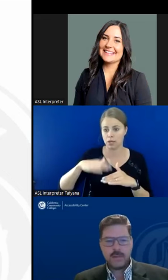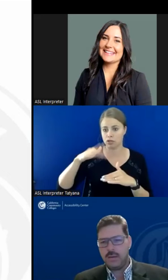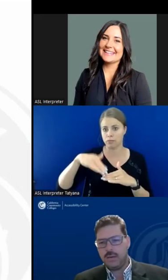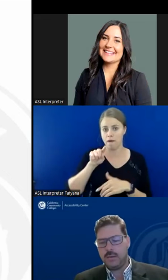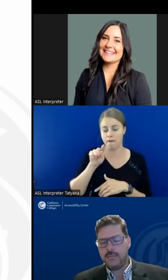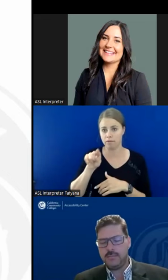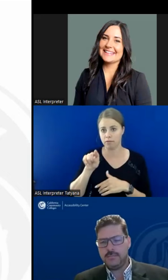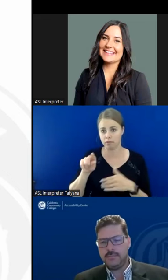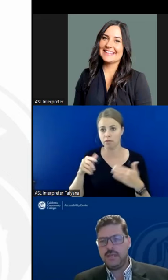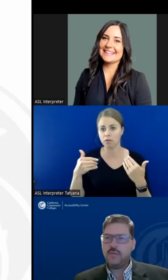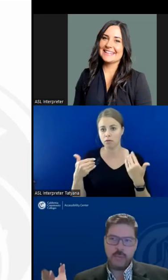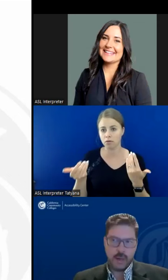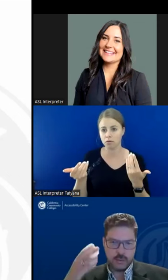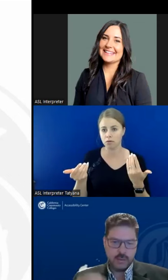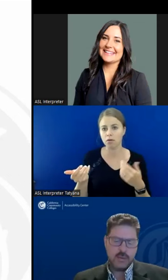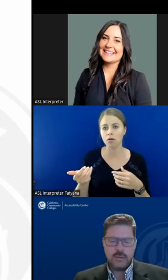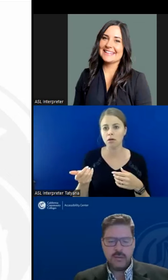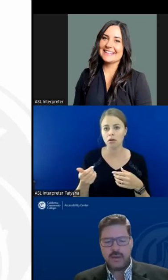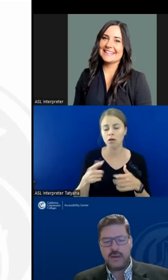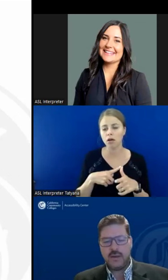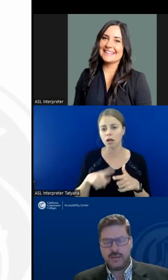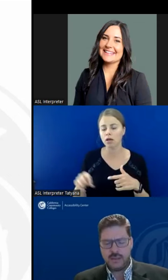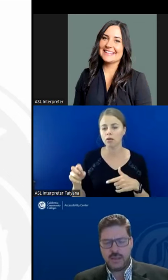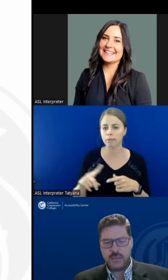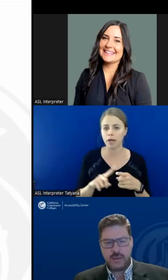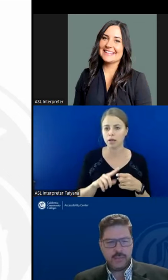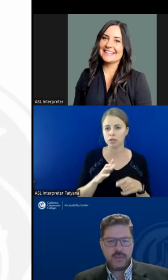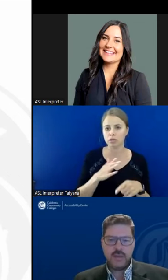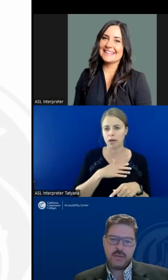and I fall back to my galaxy example.